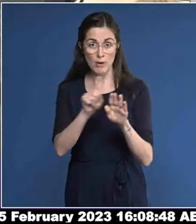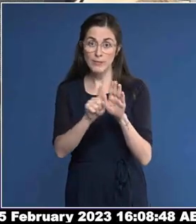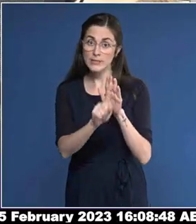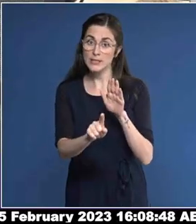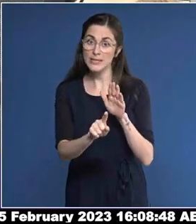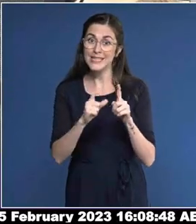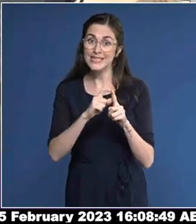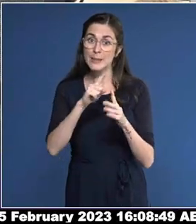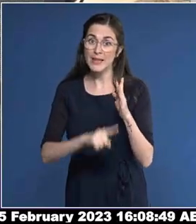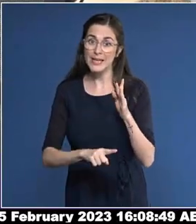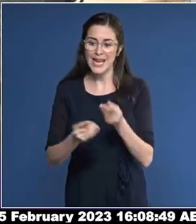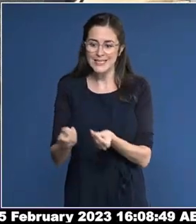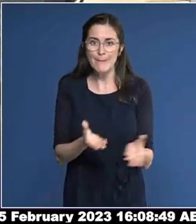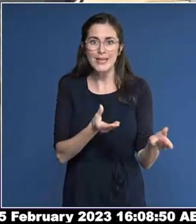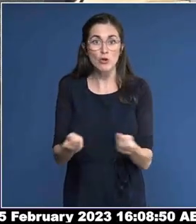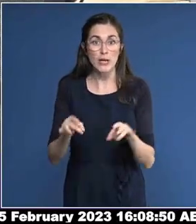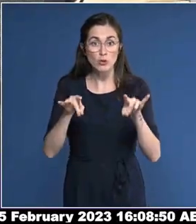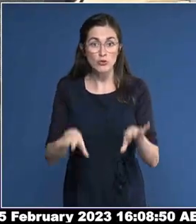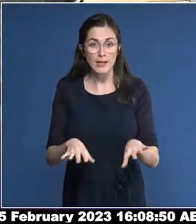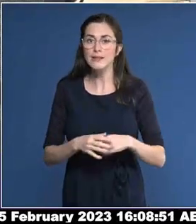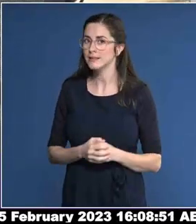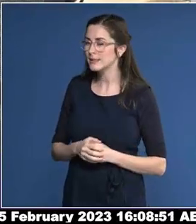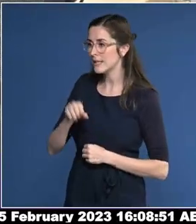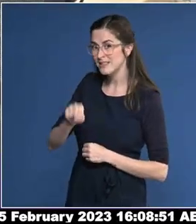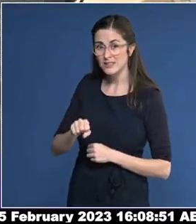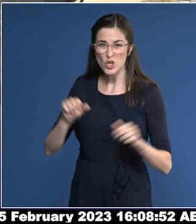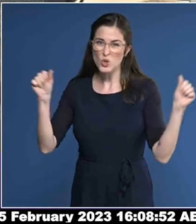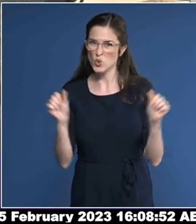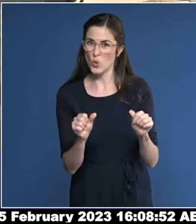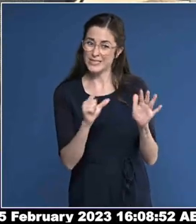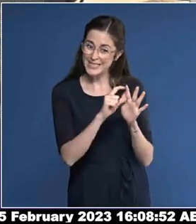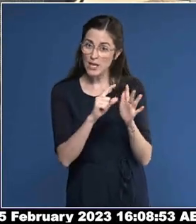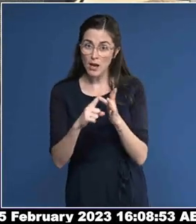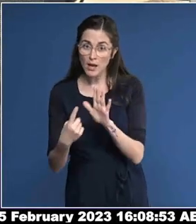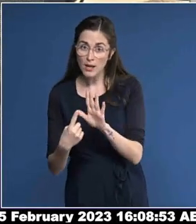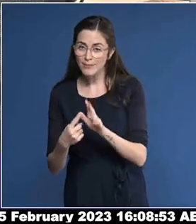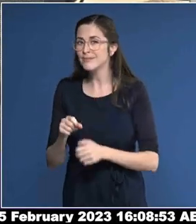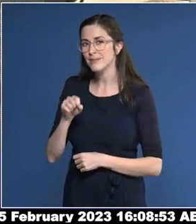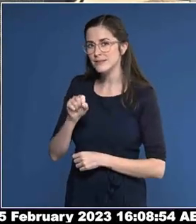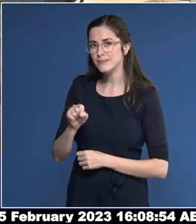Yes. MS DOWSETT: And I can call that DIA. Yes. MS DOWSETT: You have prepared a statement for this Royal Commission?